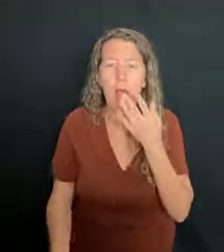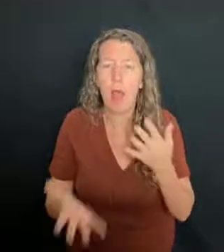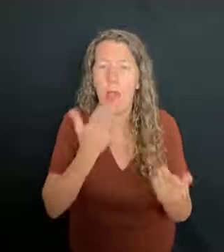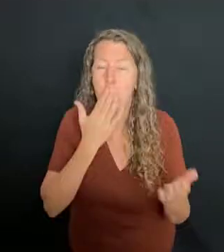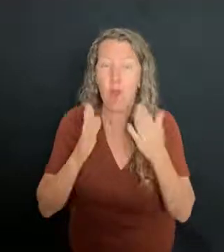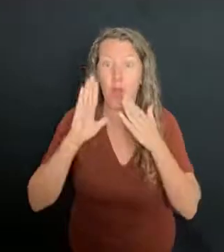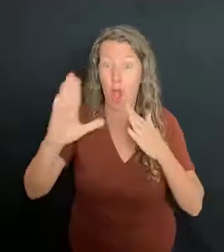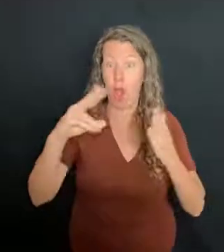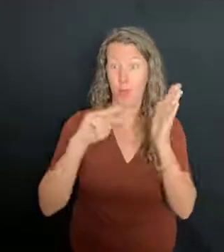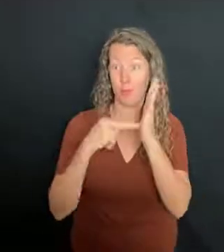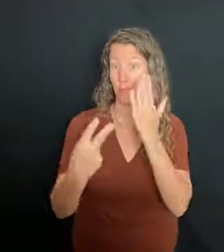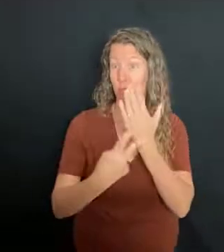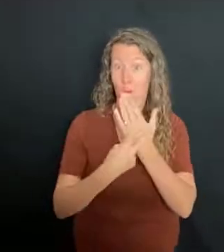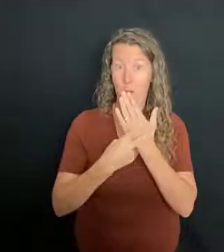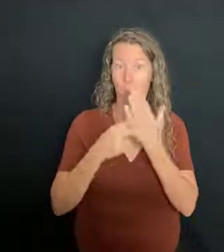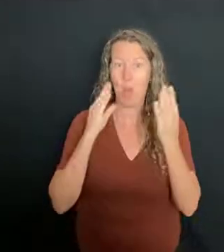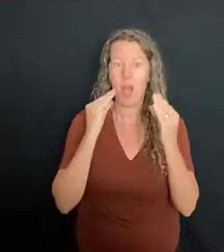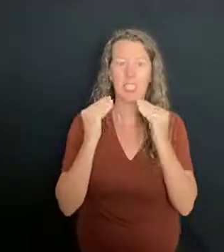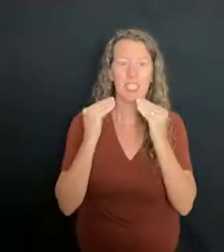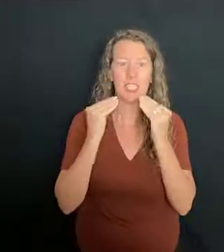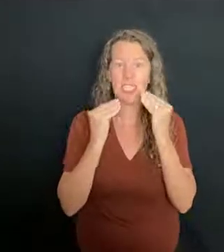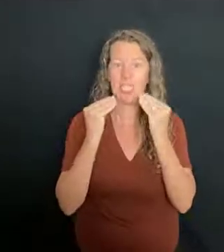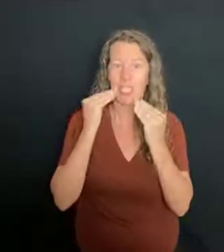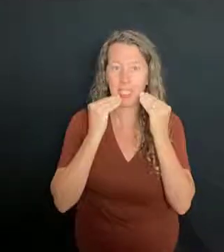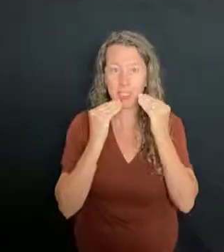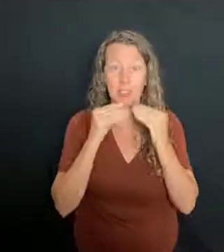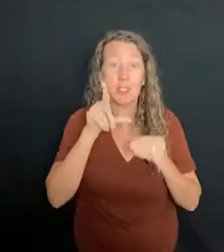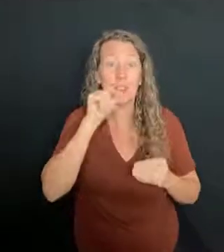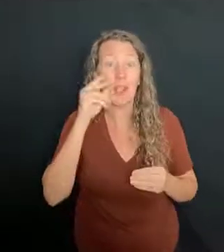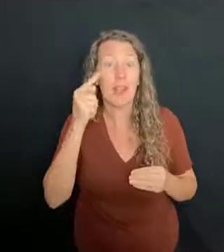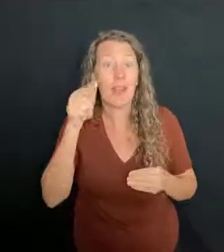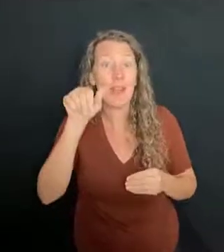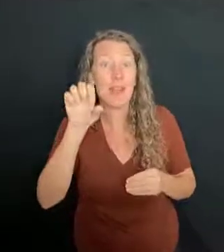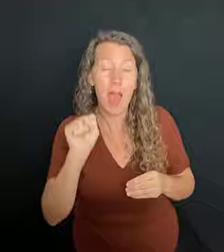and turn her chicken nuggets into sculptures. [Joel Snyder] At a kitchen table,